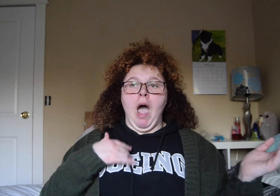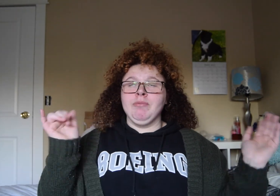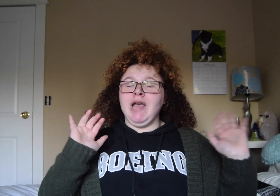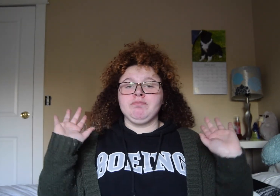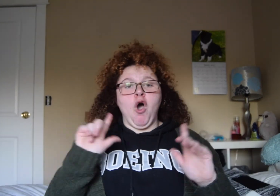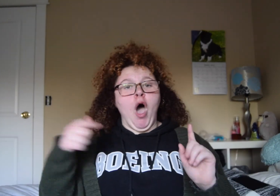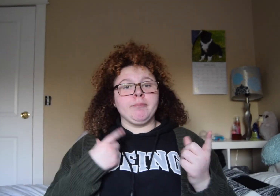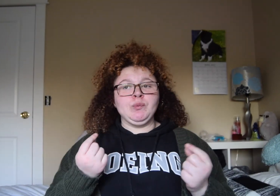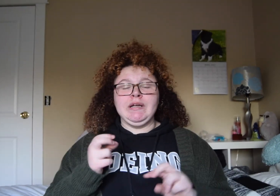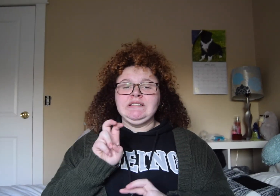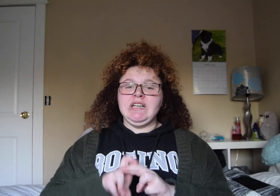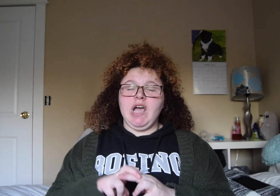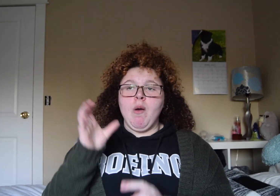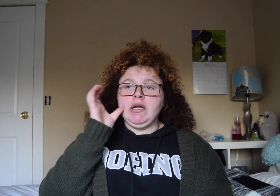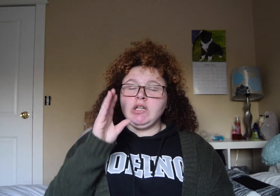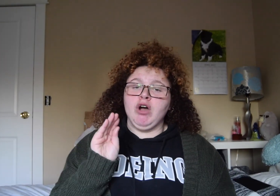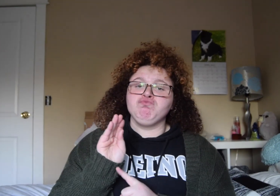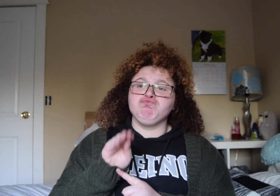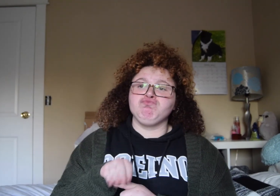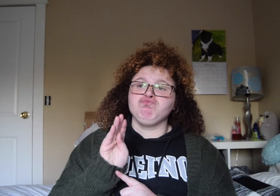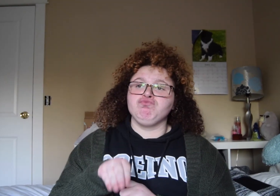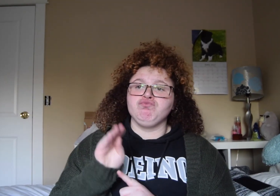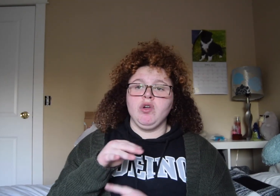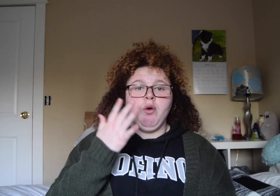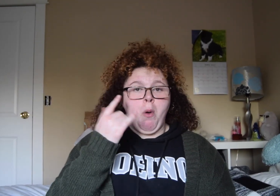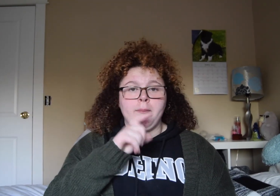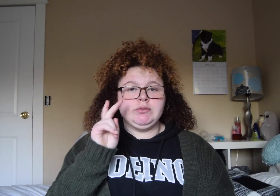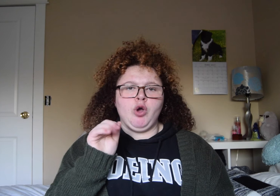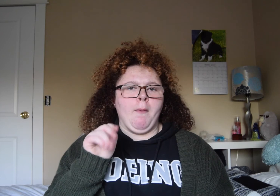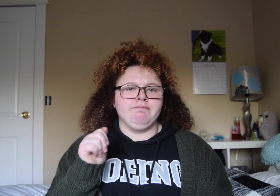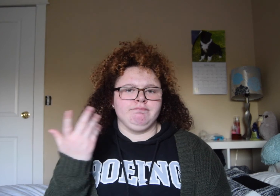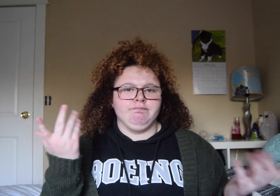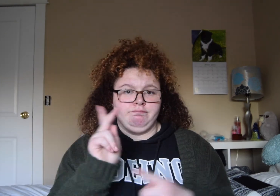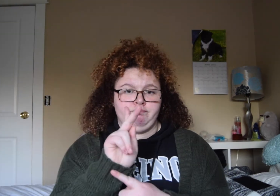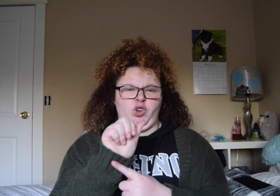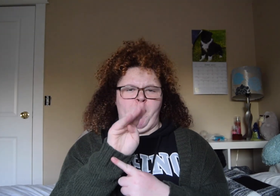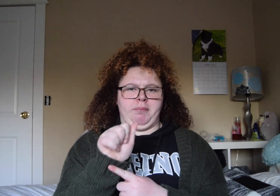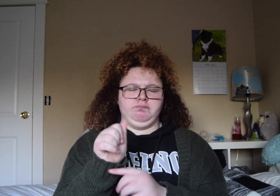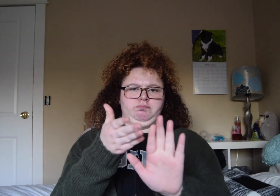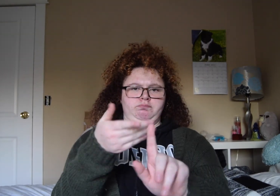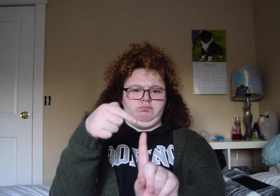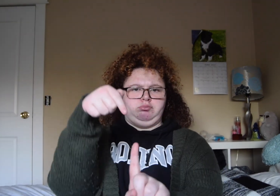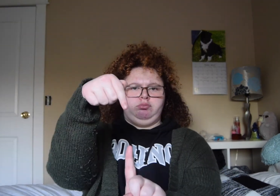All I'm going to do is sit down and listen to whatever you say Why? Karma! Karma's the key